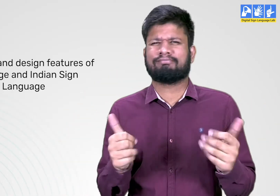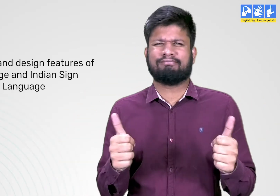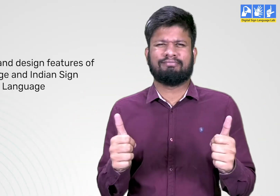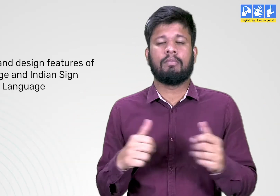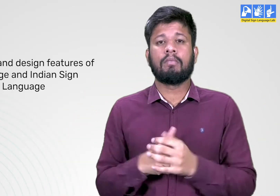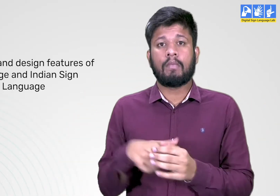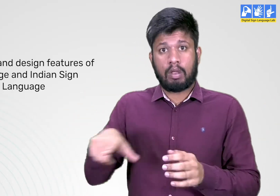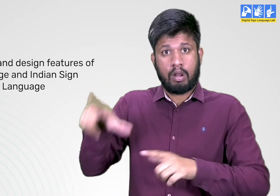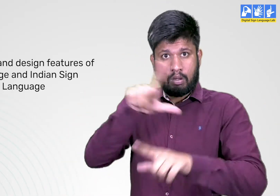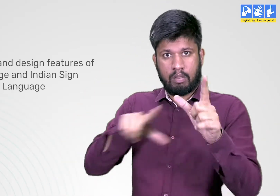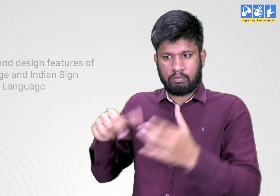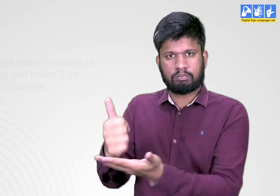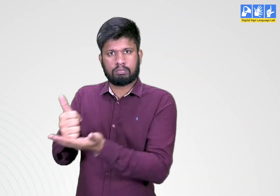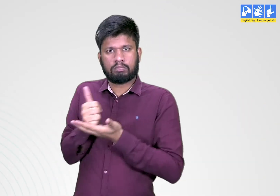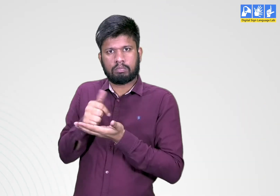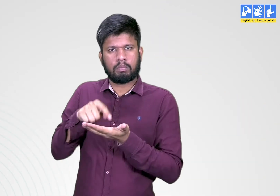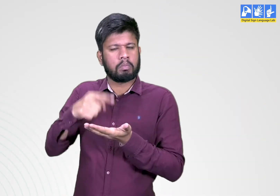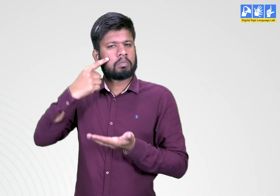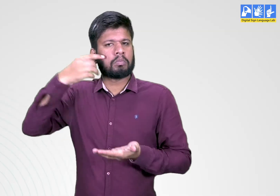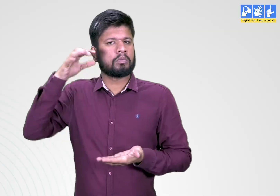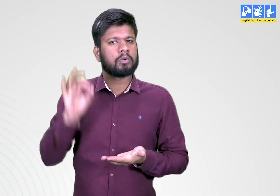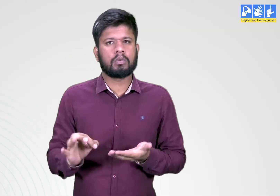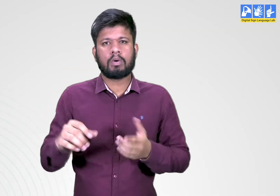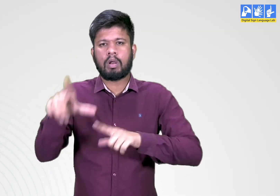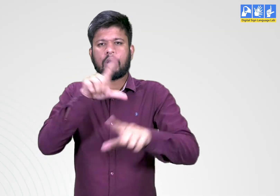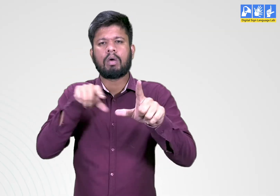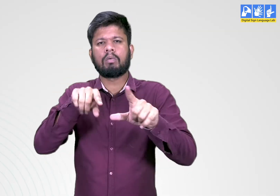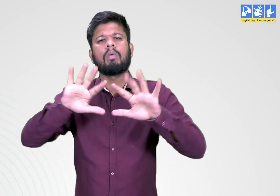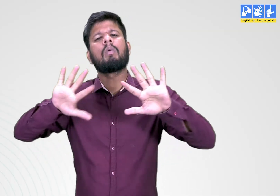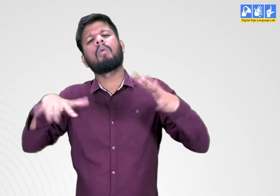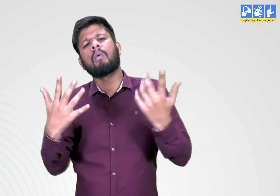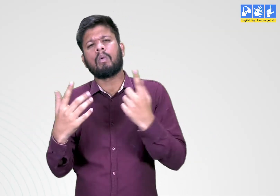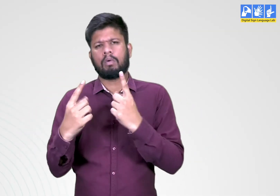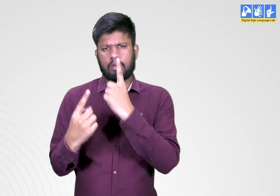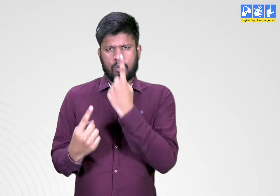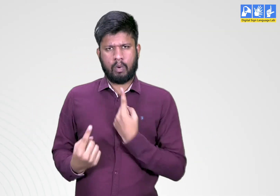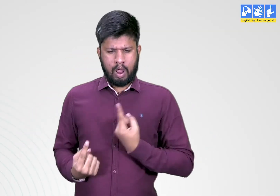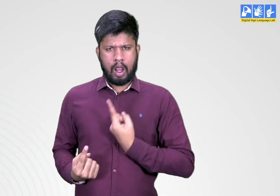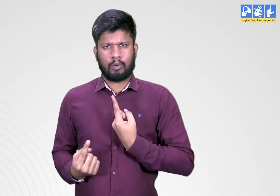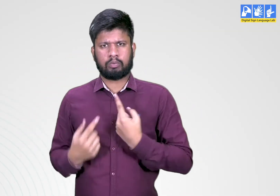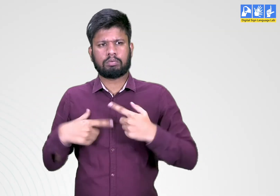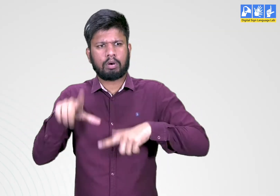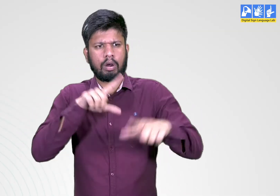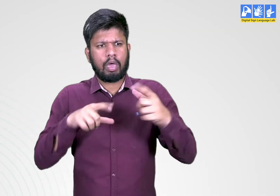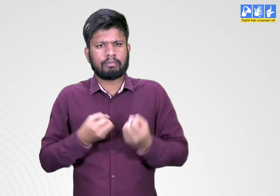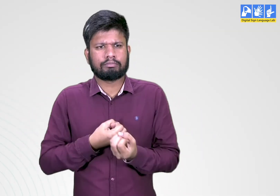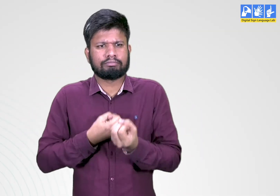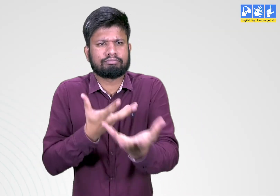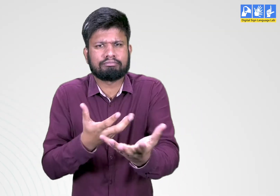It is almost impossible for any human being to survive in full isolation.